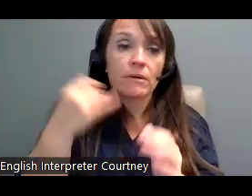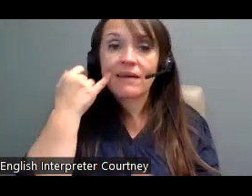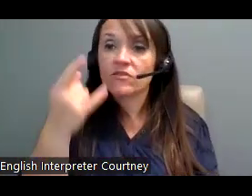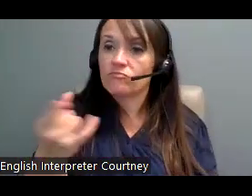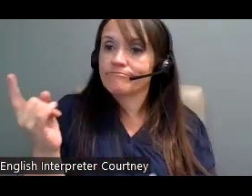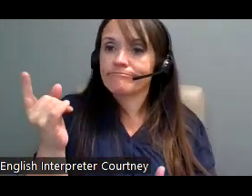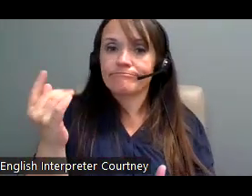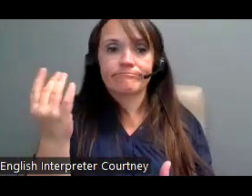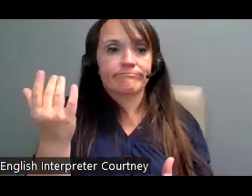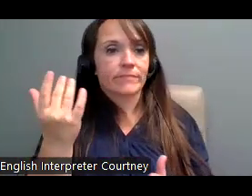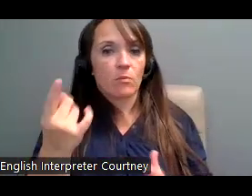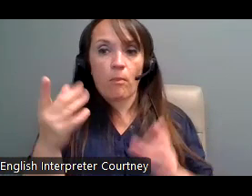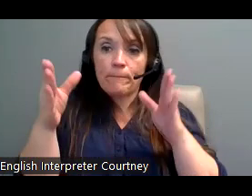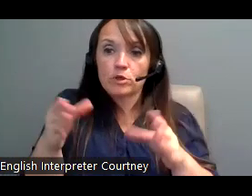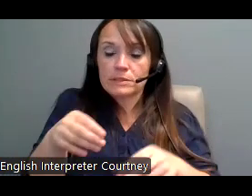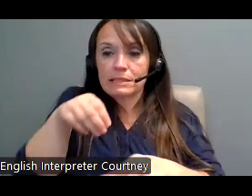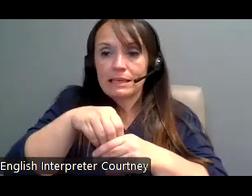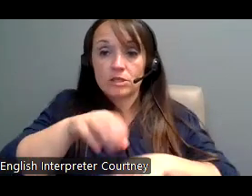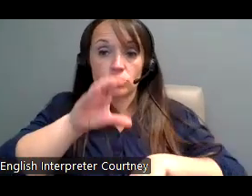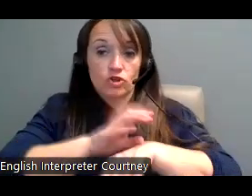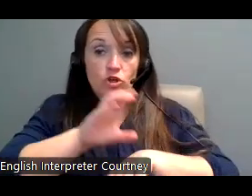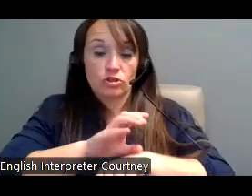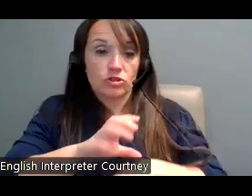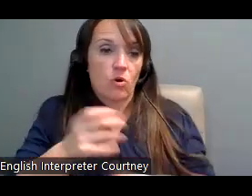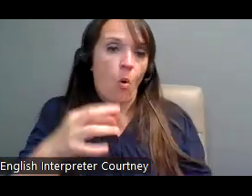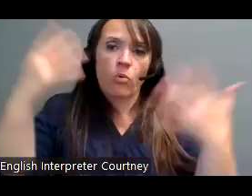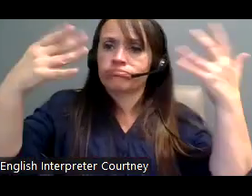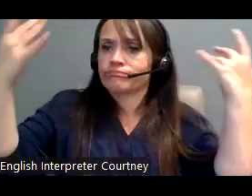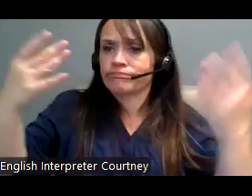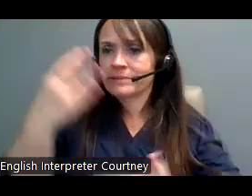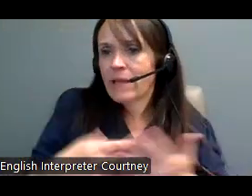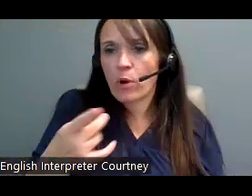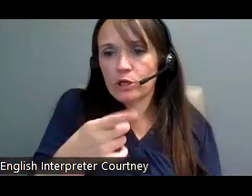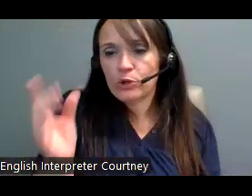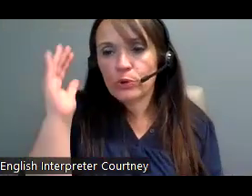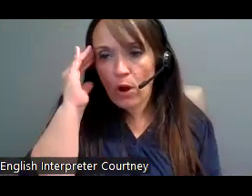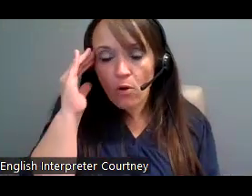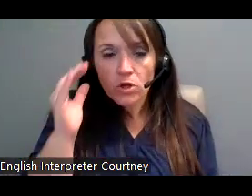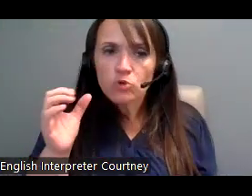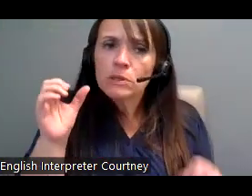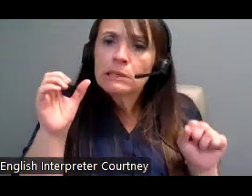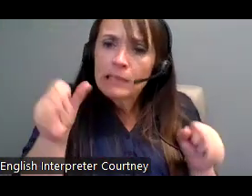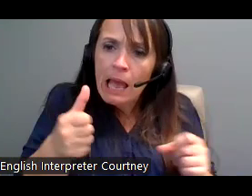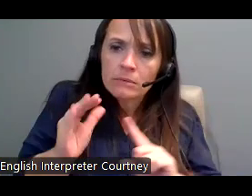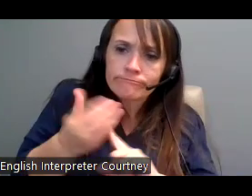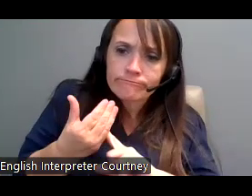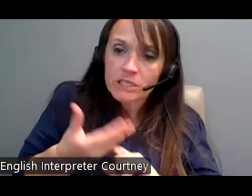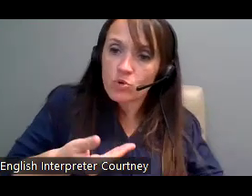the families can get them hired on to provide those services that have been assessed for.